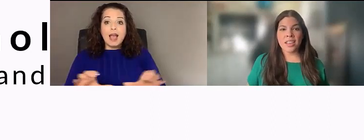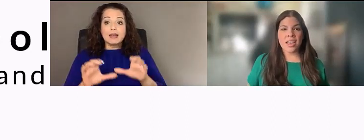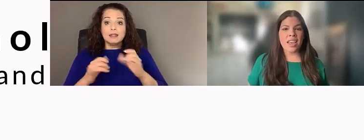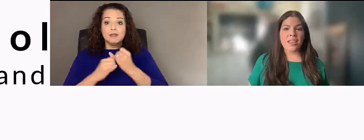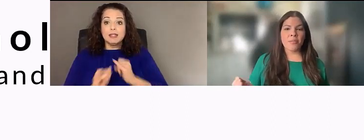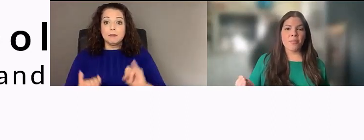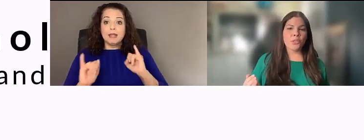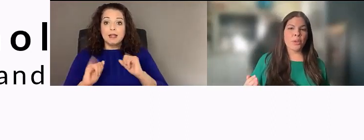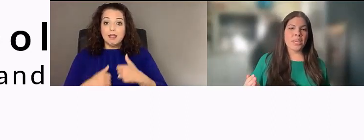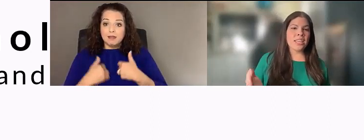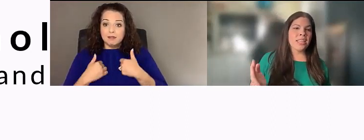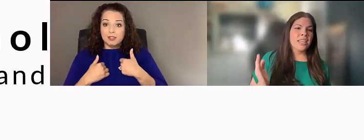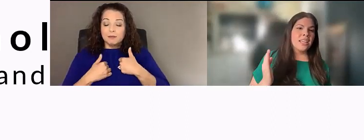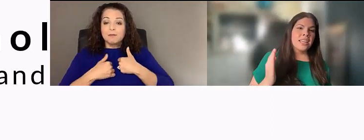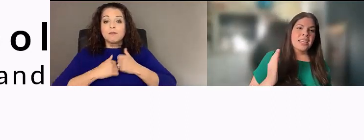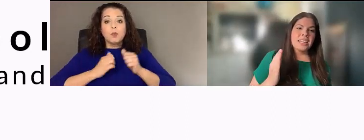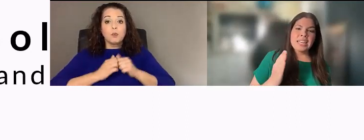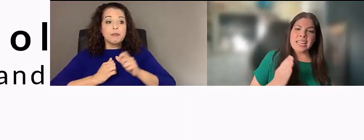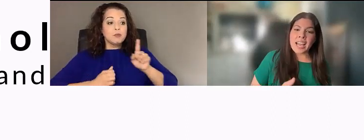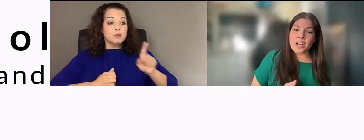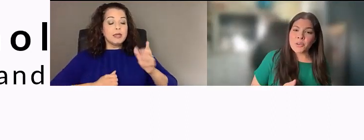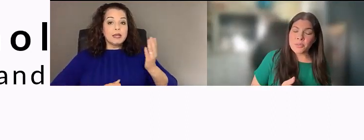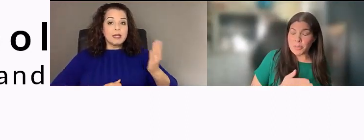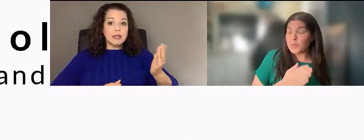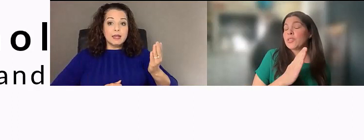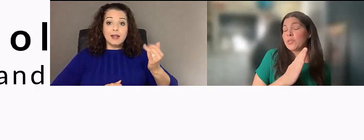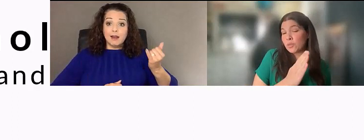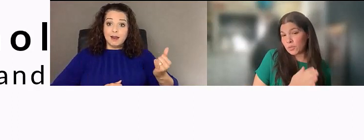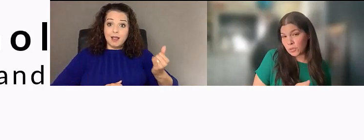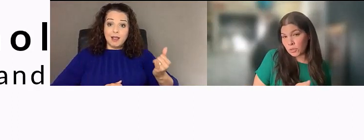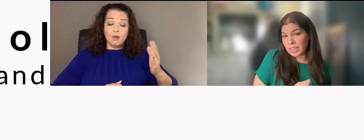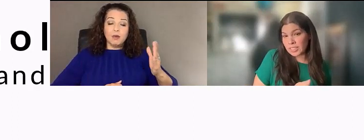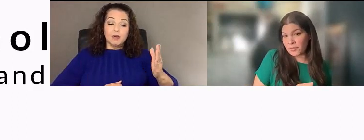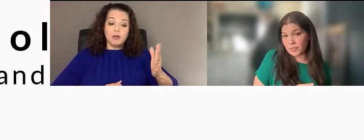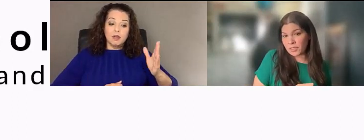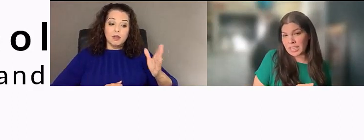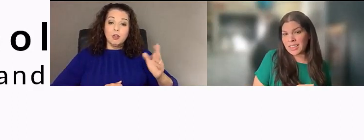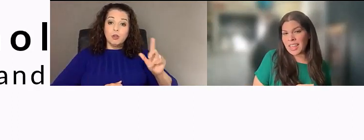And between now between 2015, they